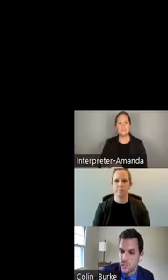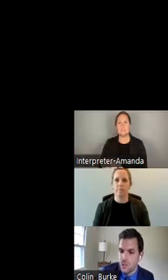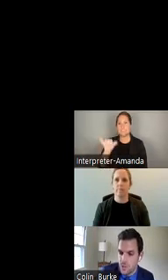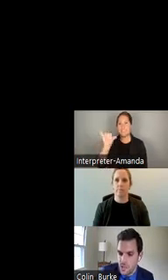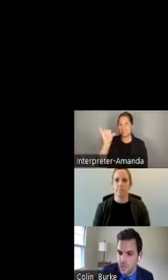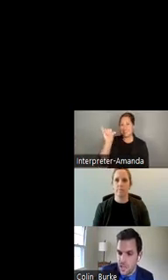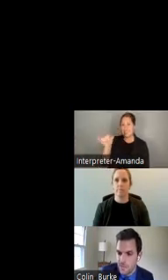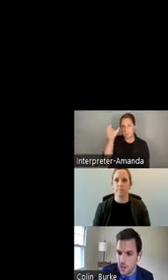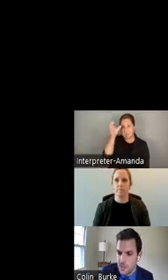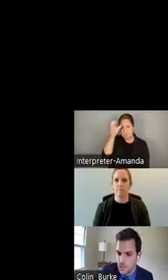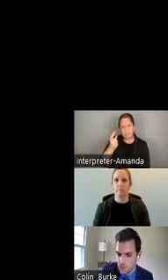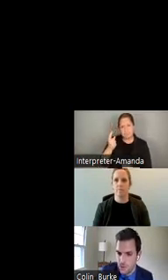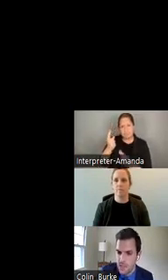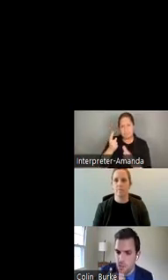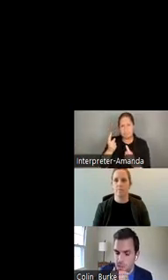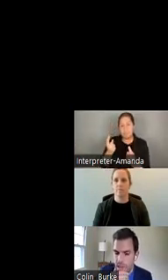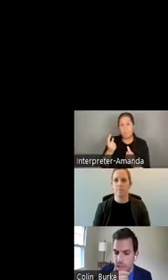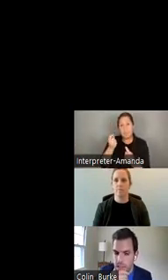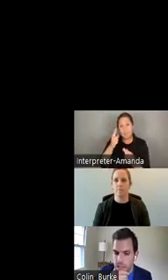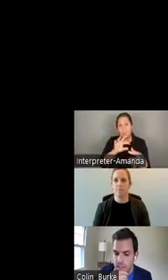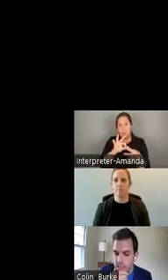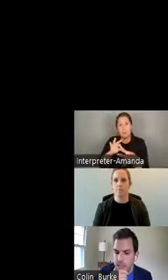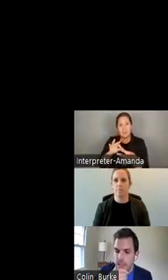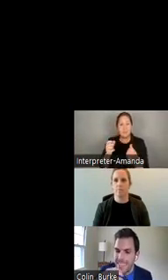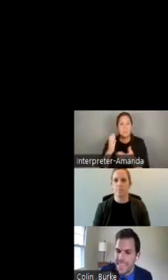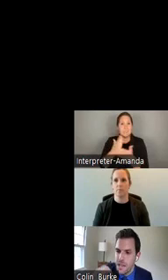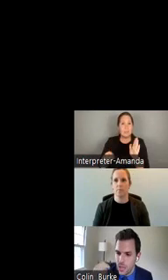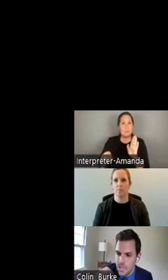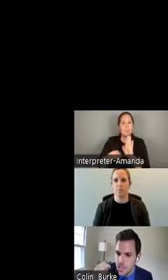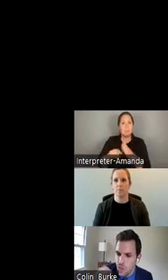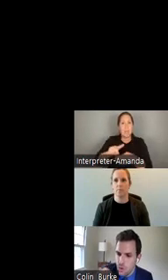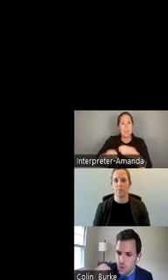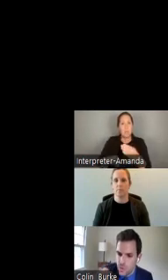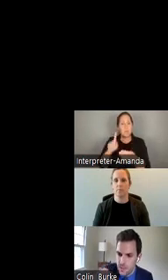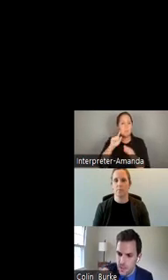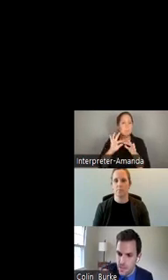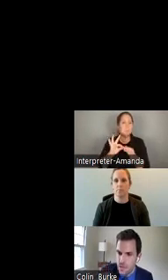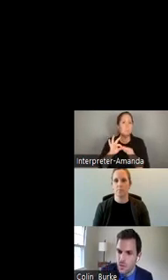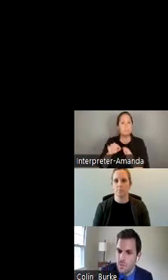to potential negative outcomes in this group like suicidality thinking about internal resilience so